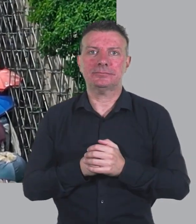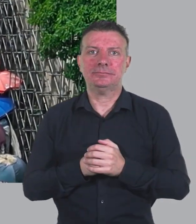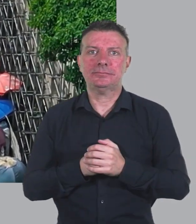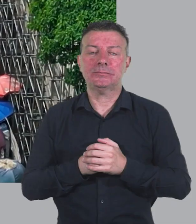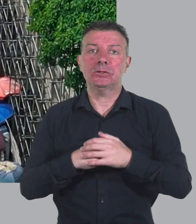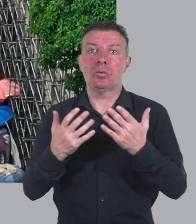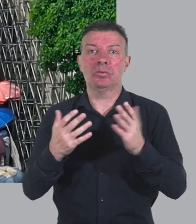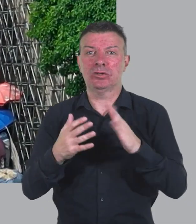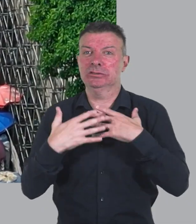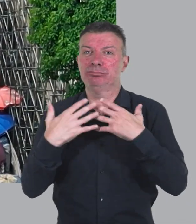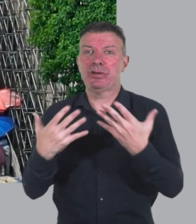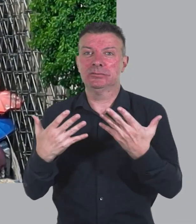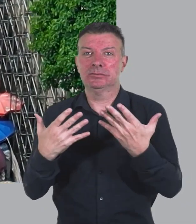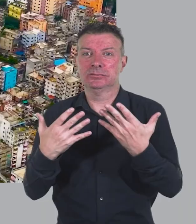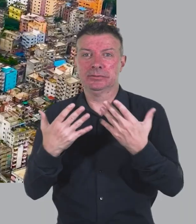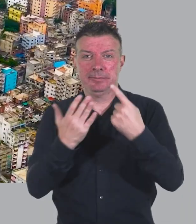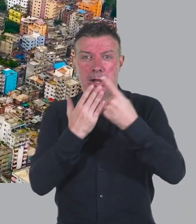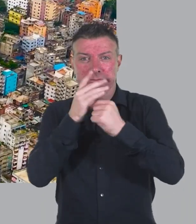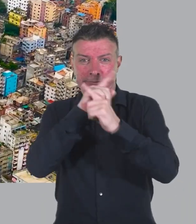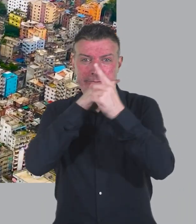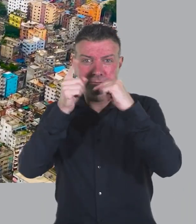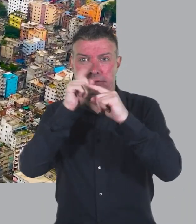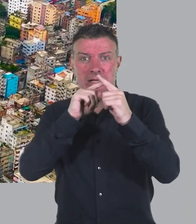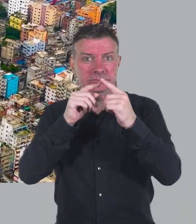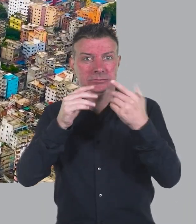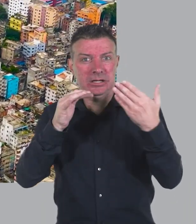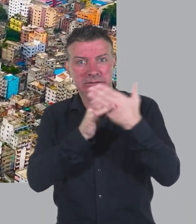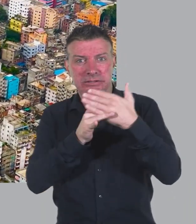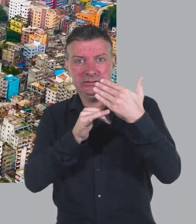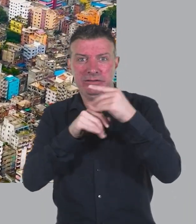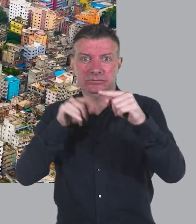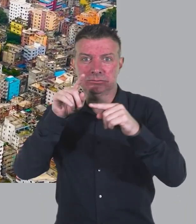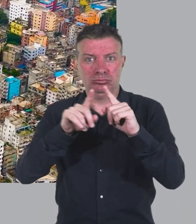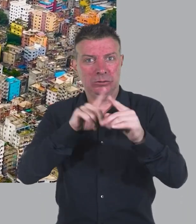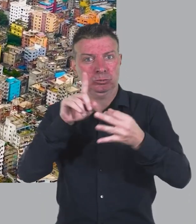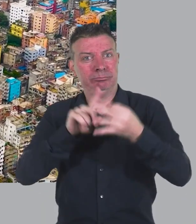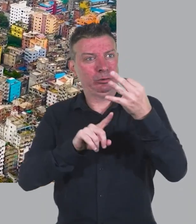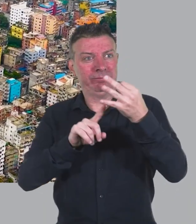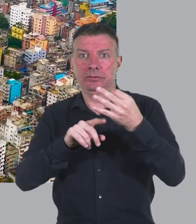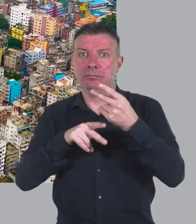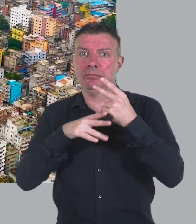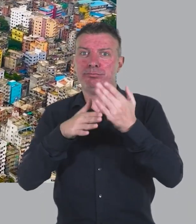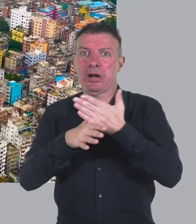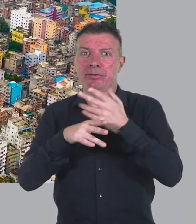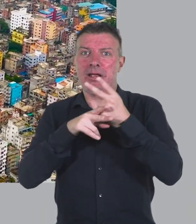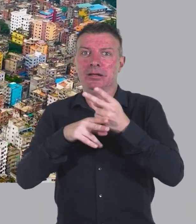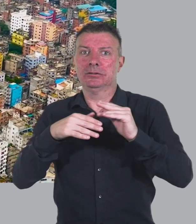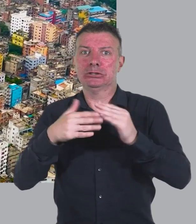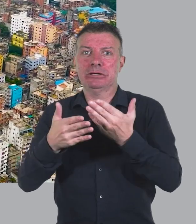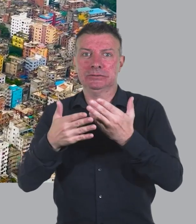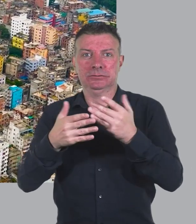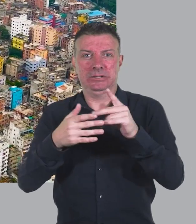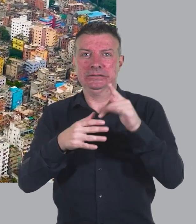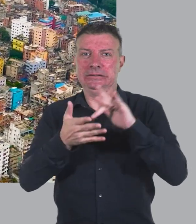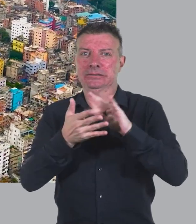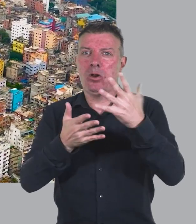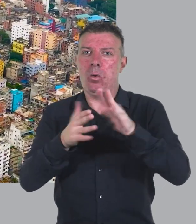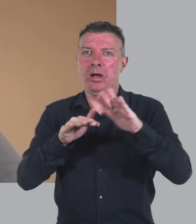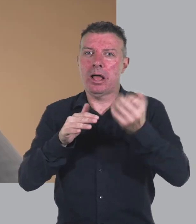Unsurprisingly, the myriad policies and possible interventions to improve primary-care services in cities in low-income and middle-income countries,